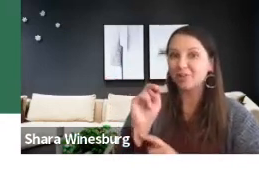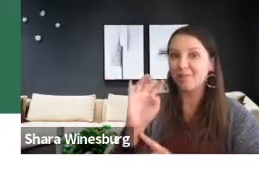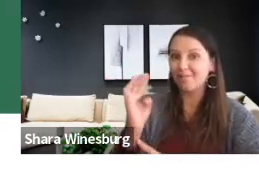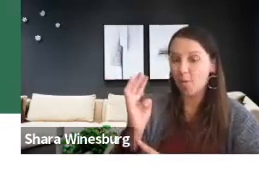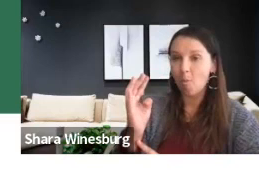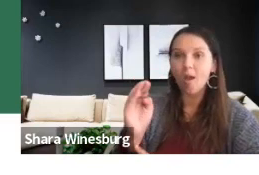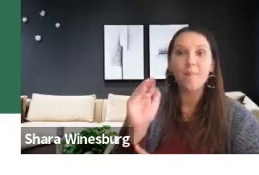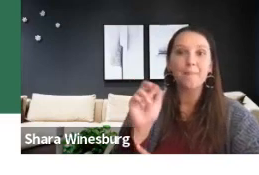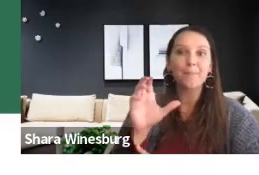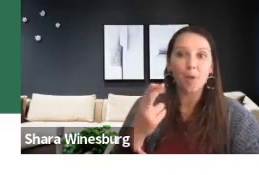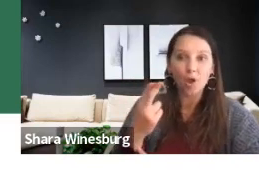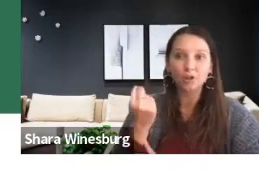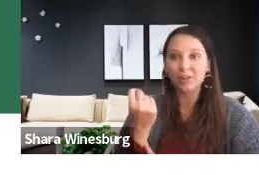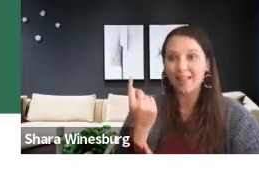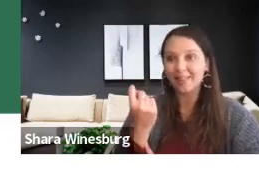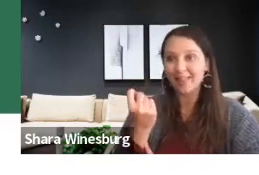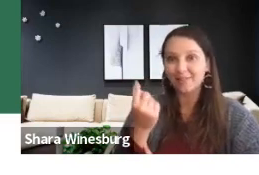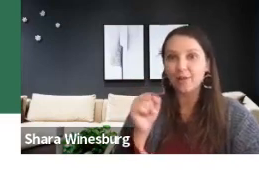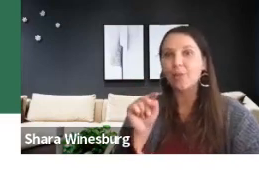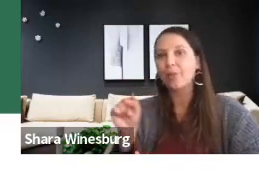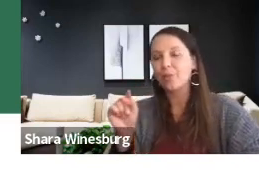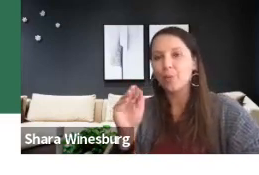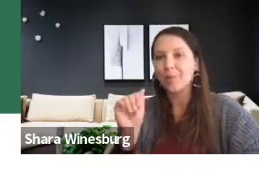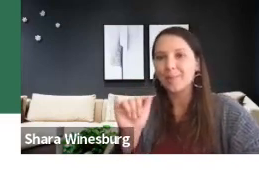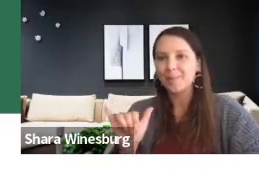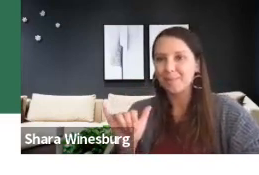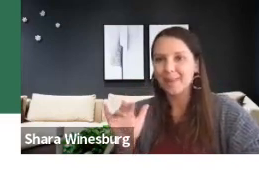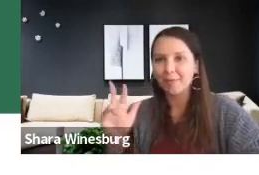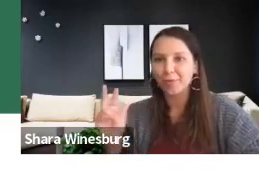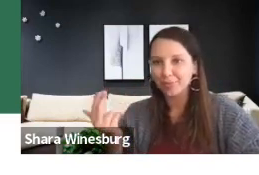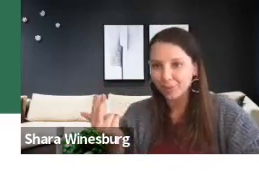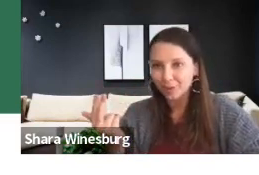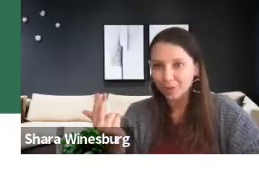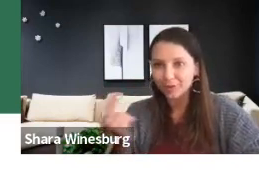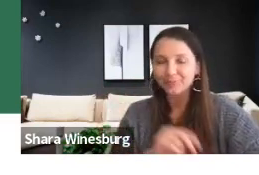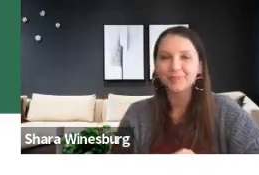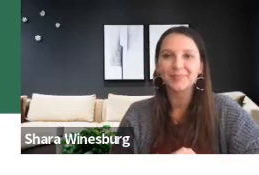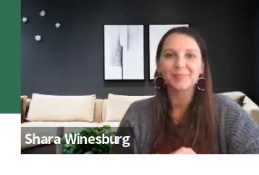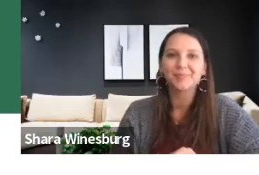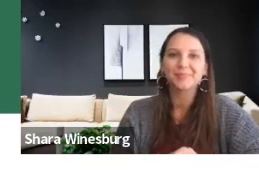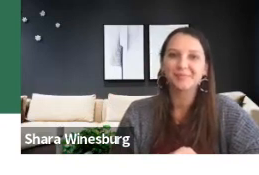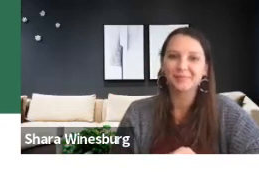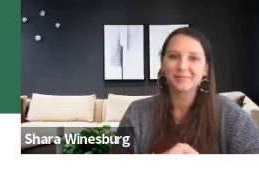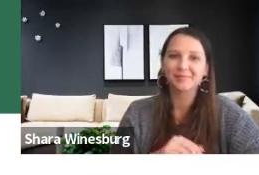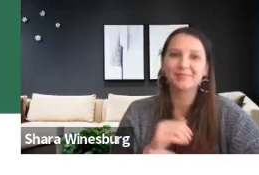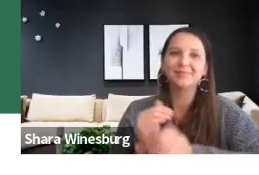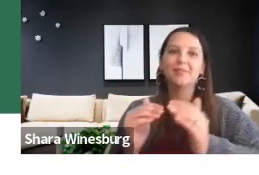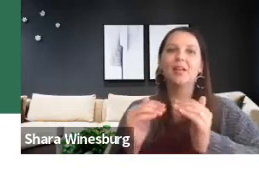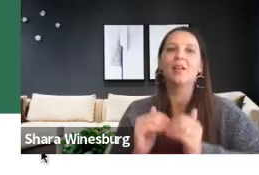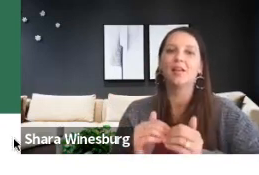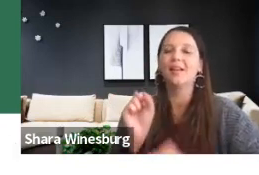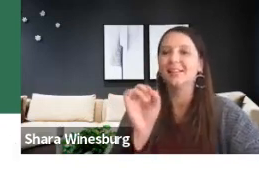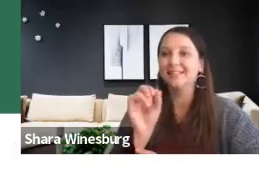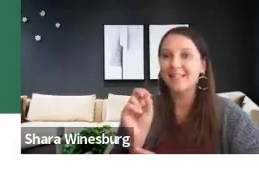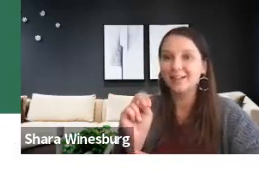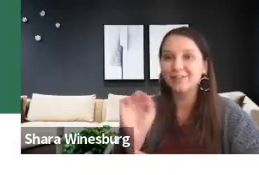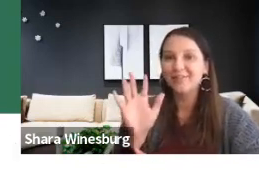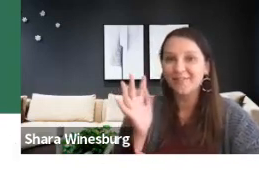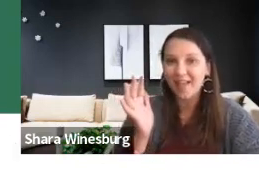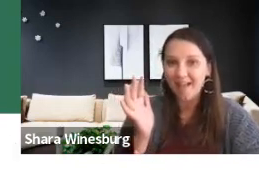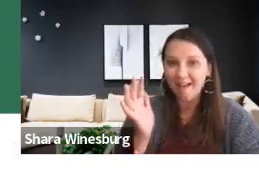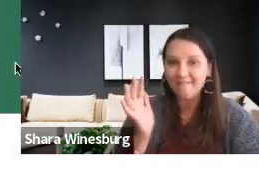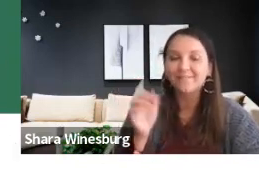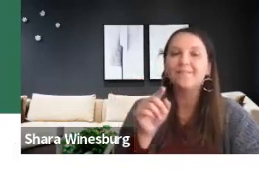starts from March 11th to May 3rd. and